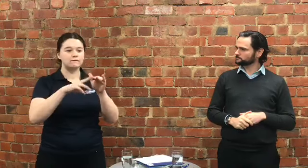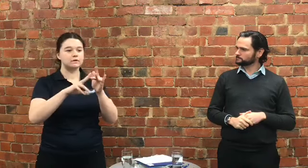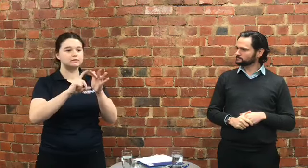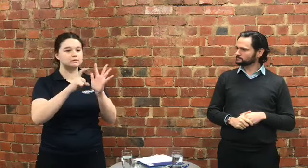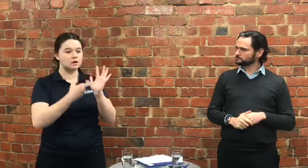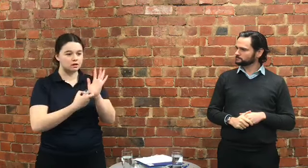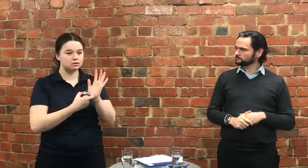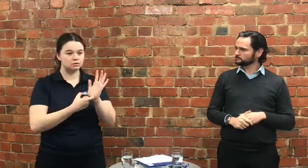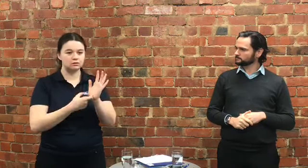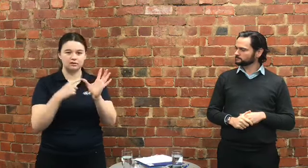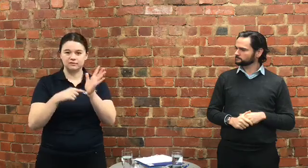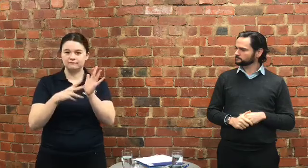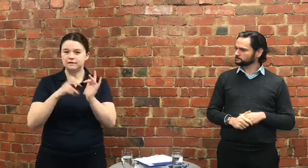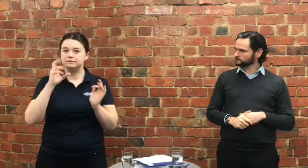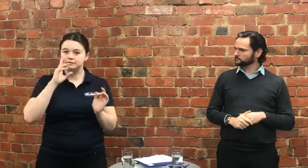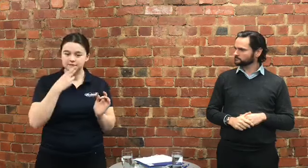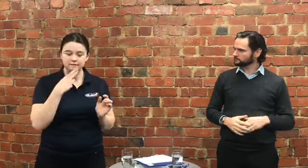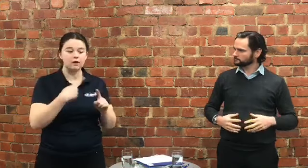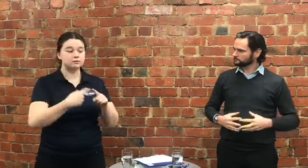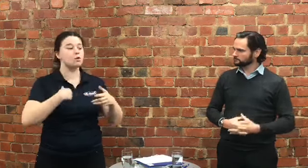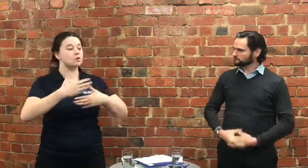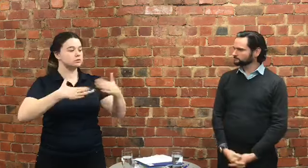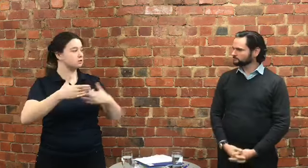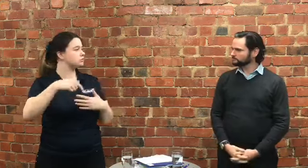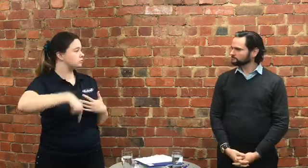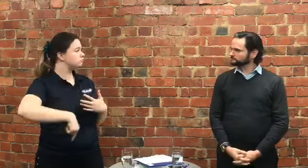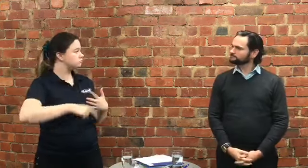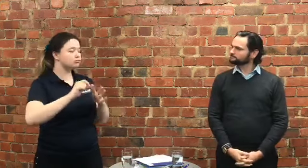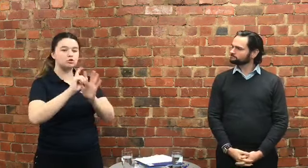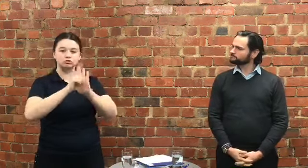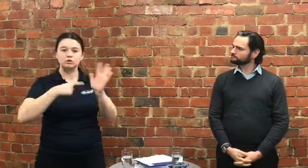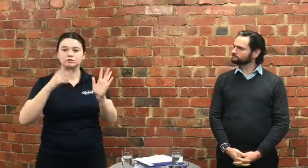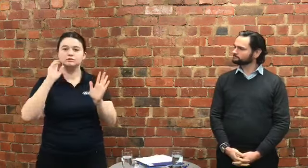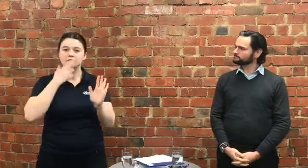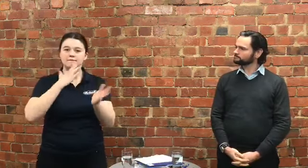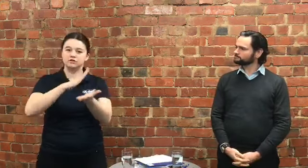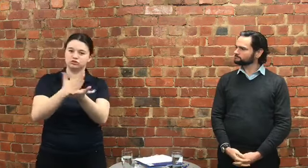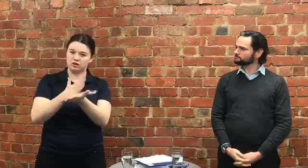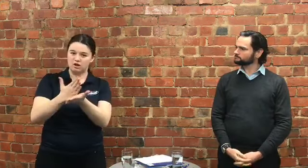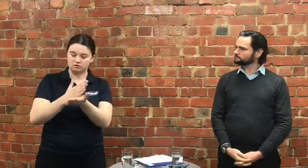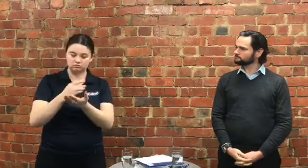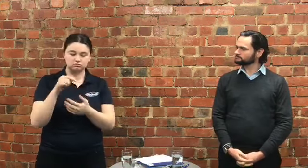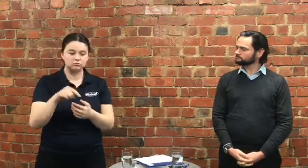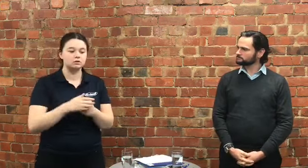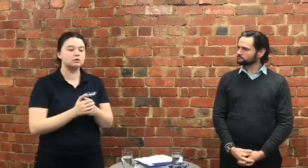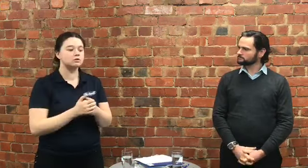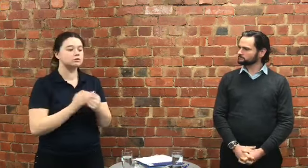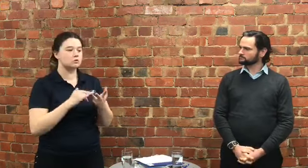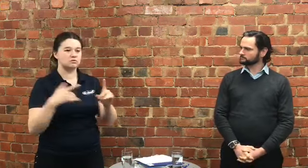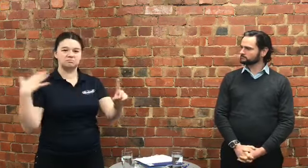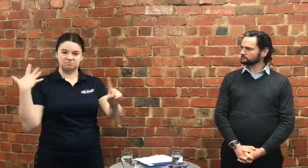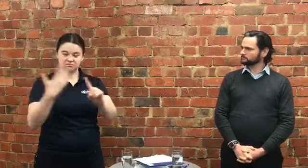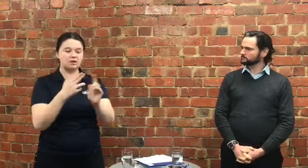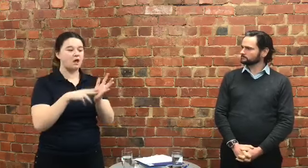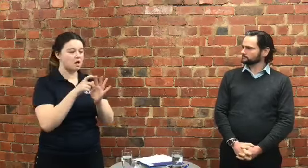because I'm the youth engagement officer at Vicdeaf. I have organised this particular project, Deaf Share,